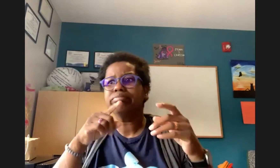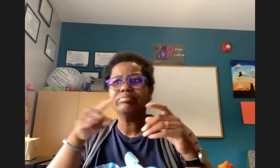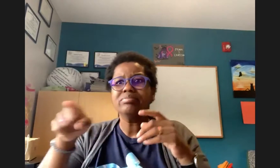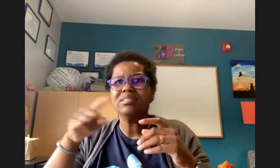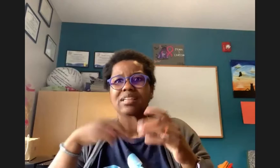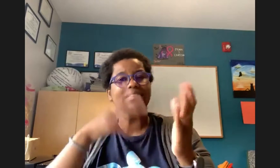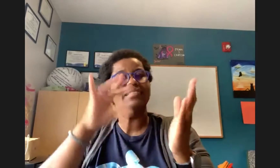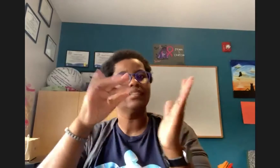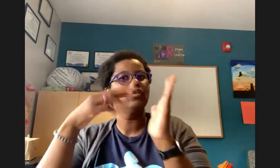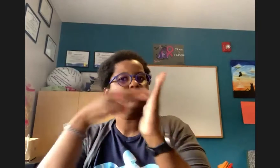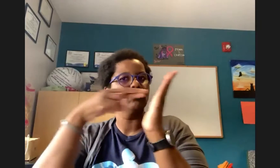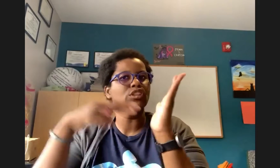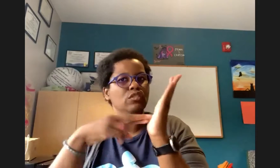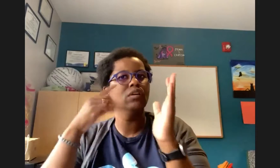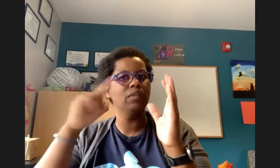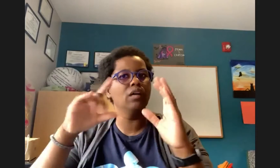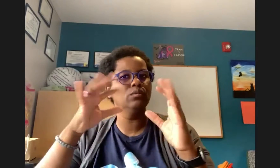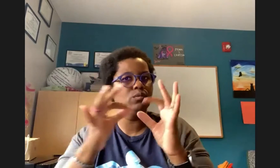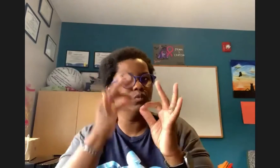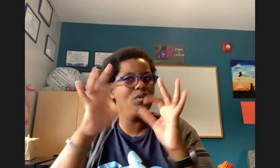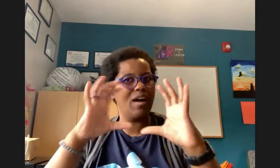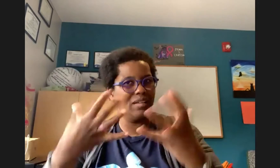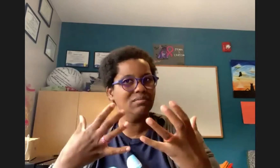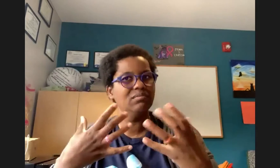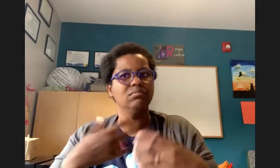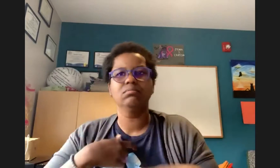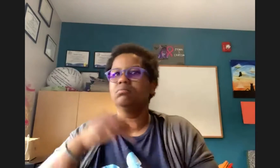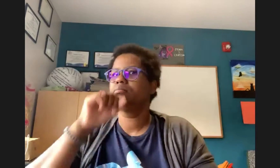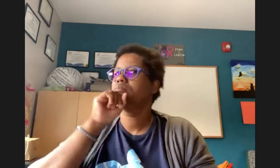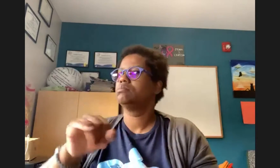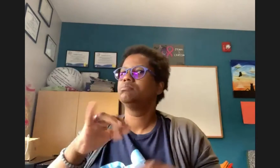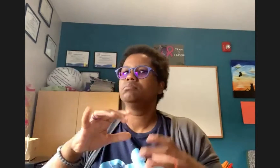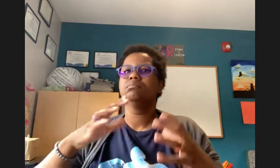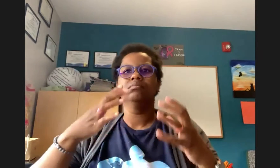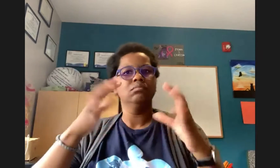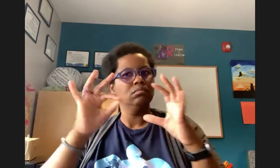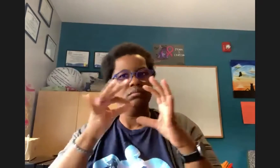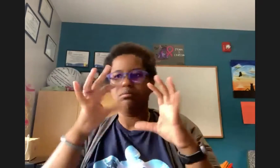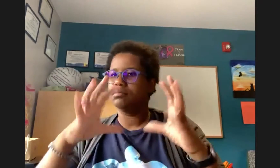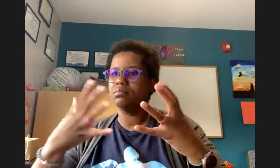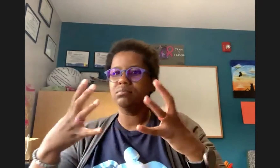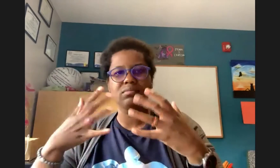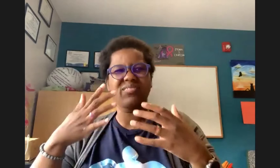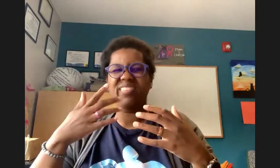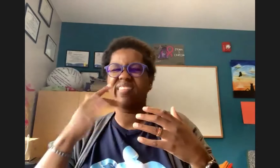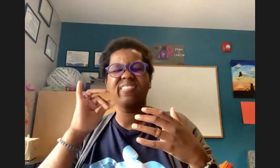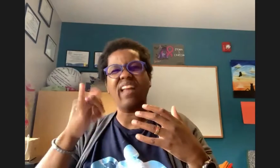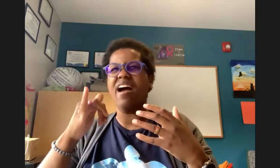dialogue I could put in my strips, and that was great. And then eventually I went into a sewing class.